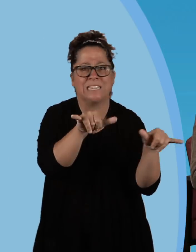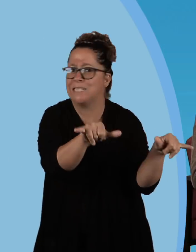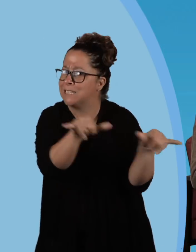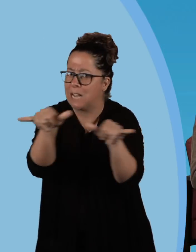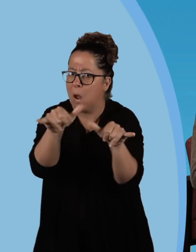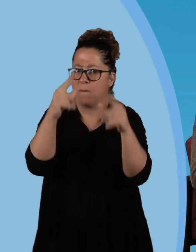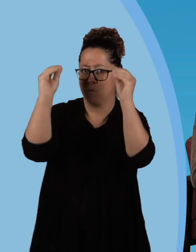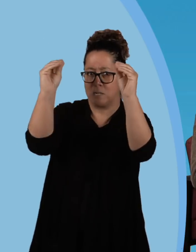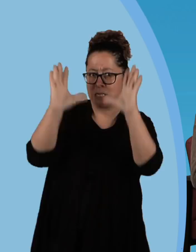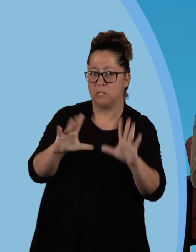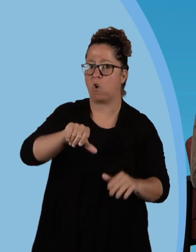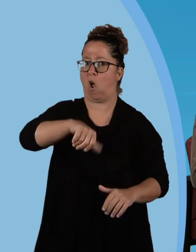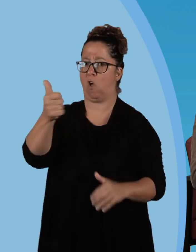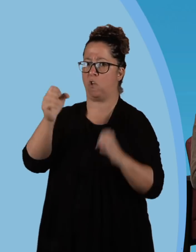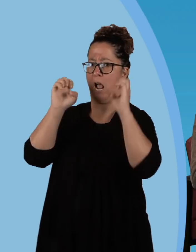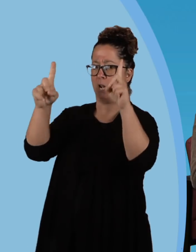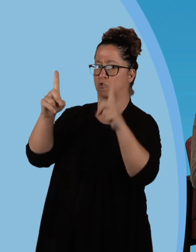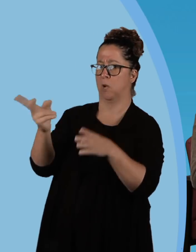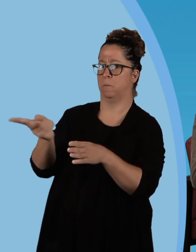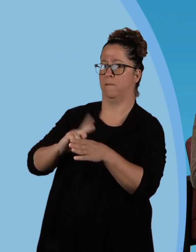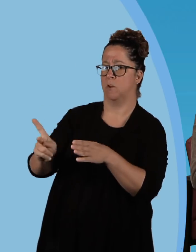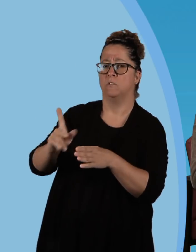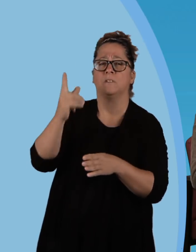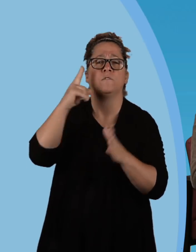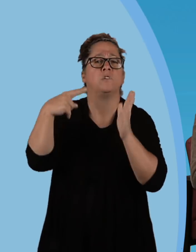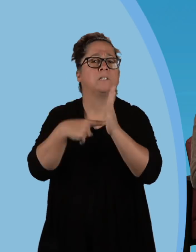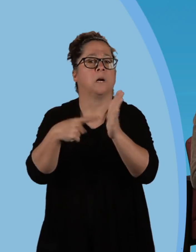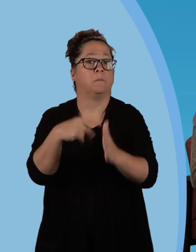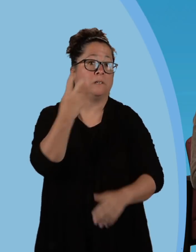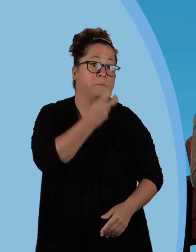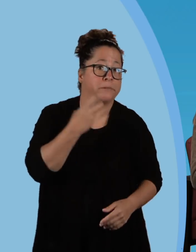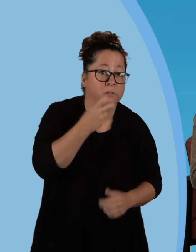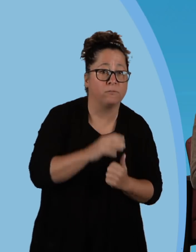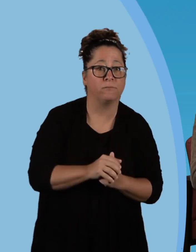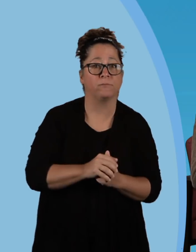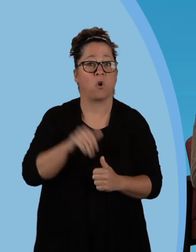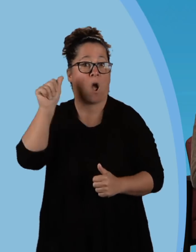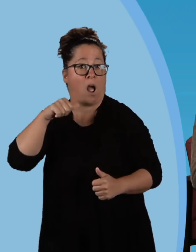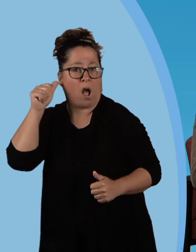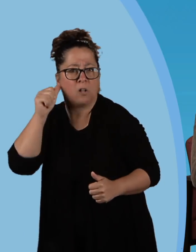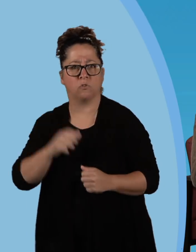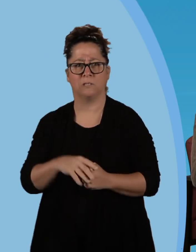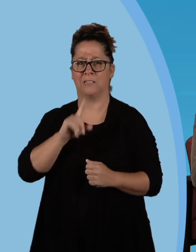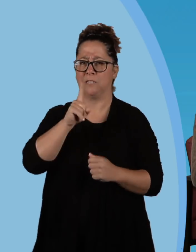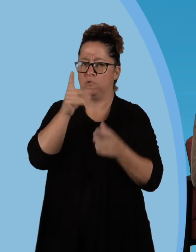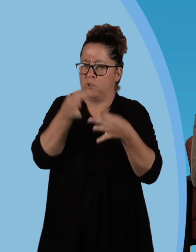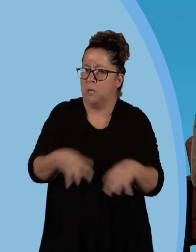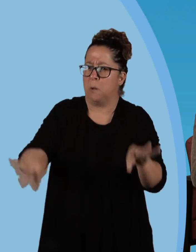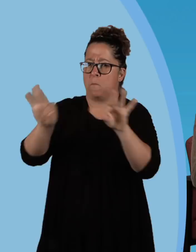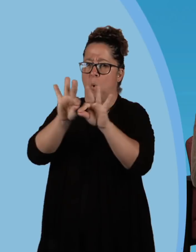as teachers and other educational professionals, such as speech pathologists and audiologists.